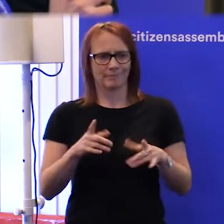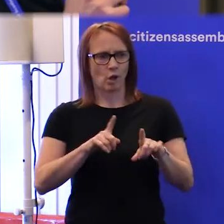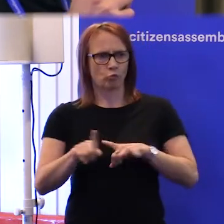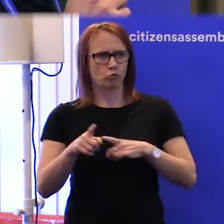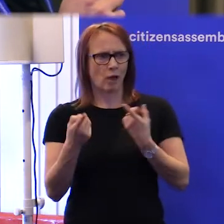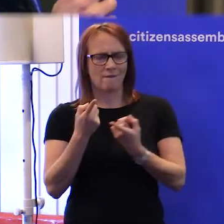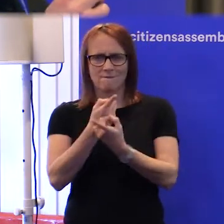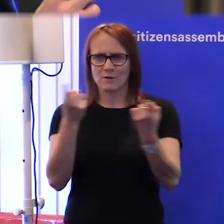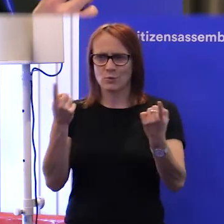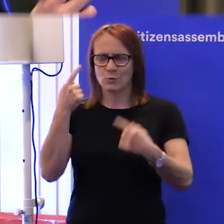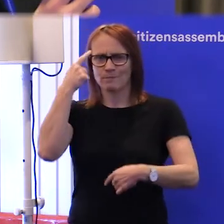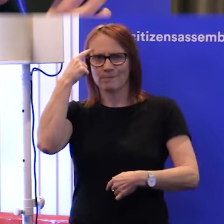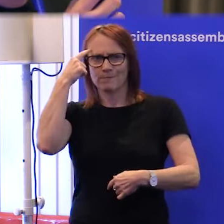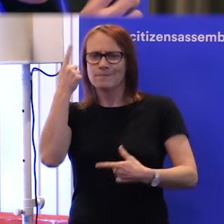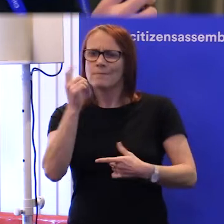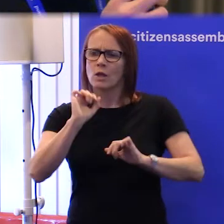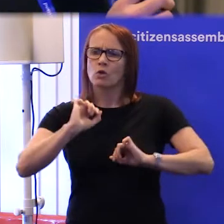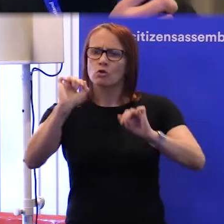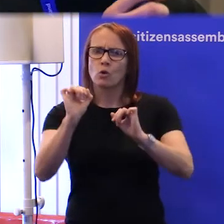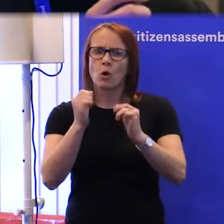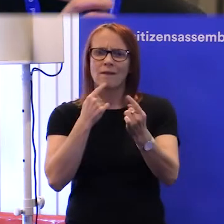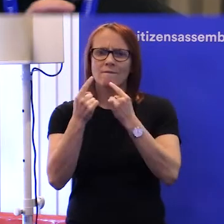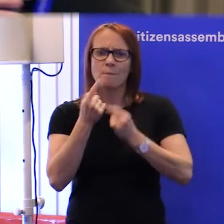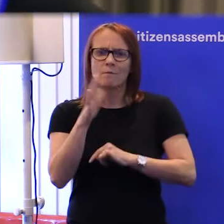a little bit thought about where your news cold from and the prism through